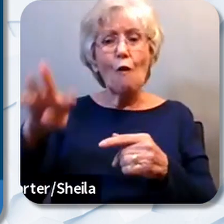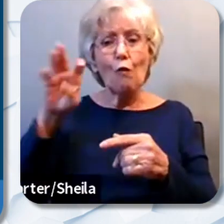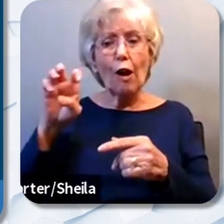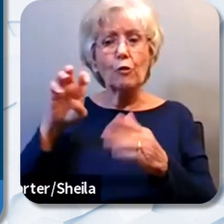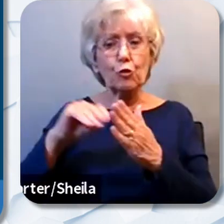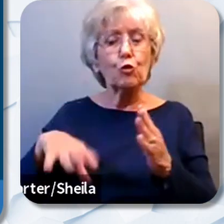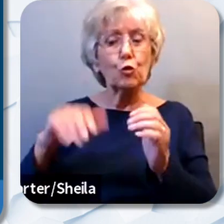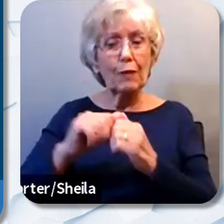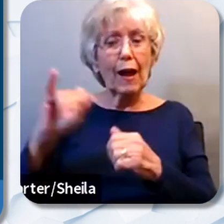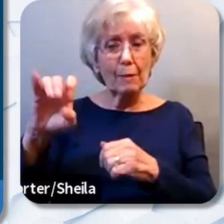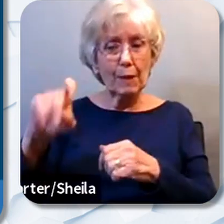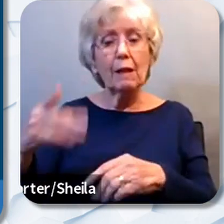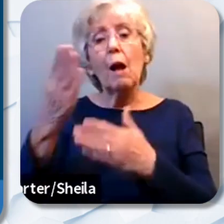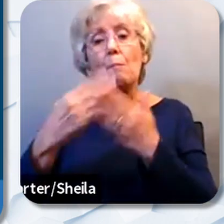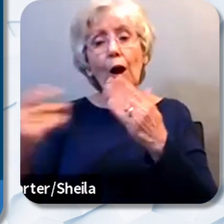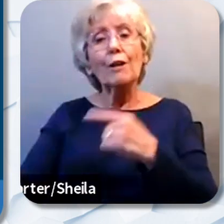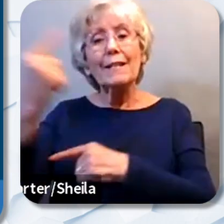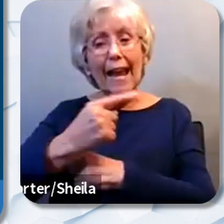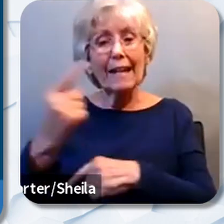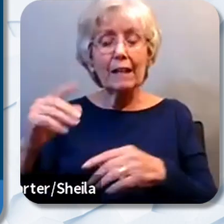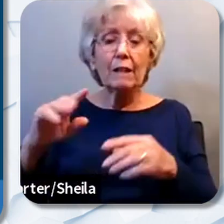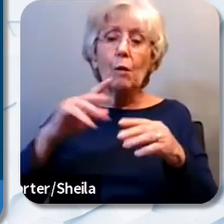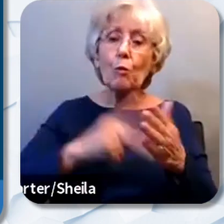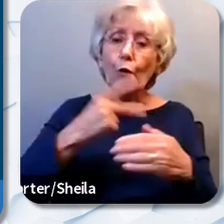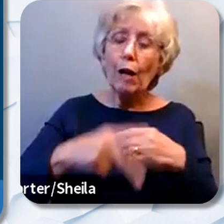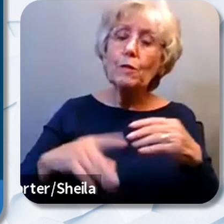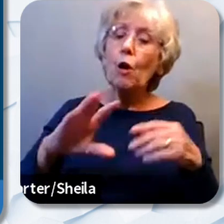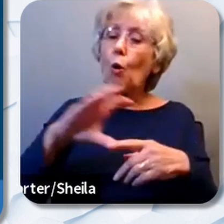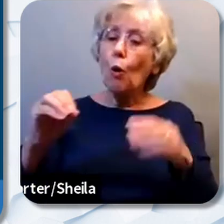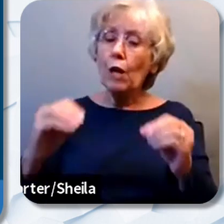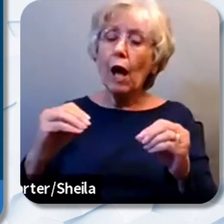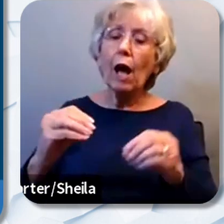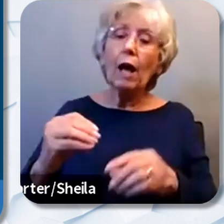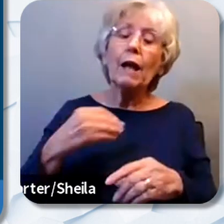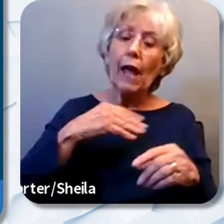are part day programs are called top between an early childhood special education teacher. And an